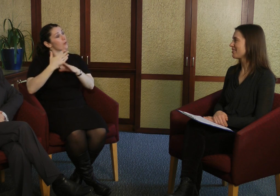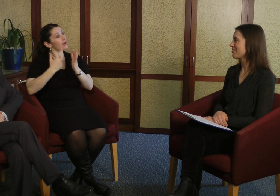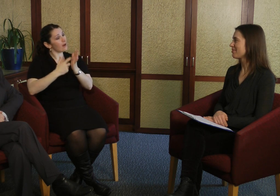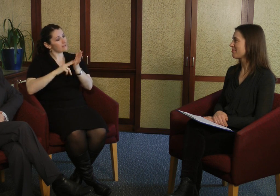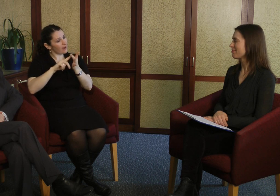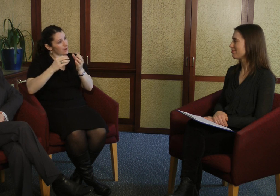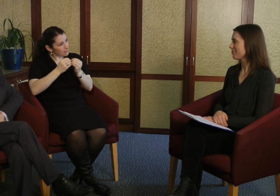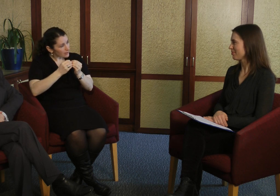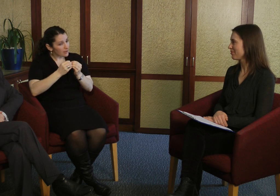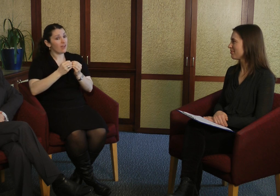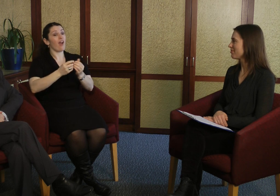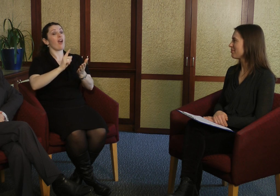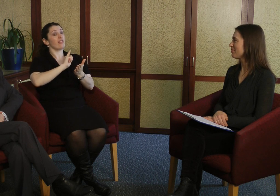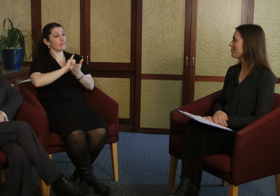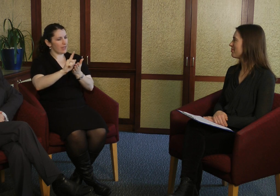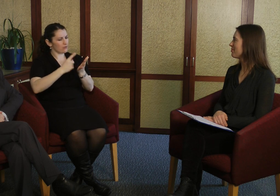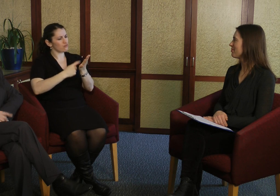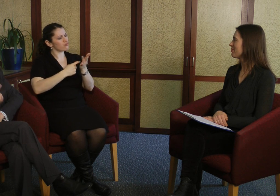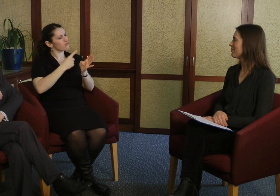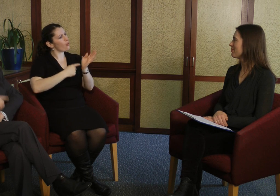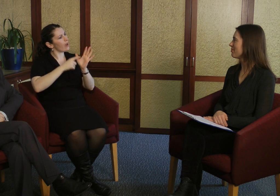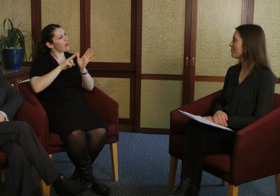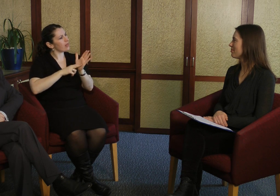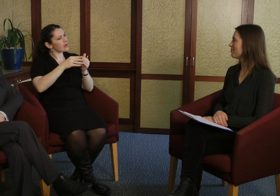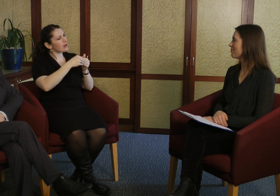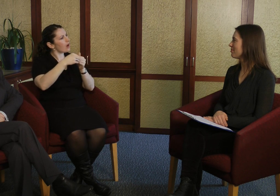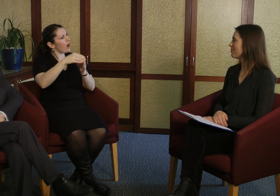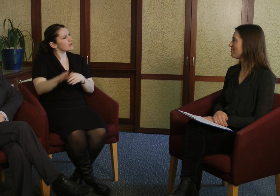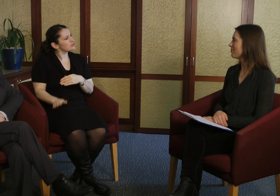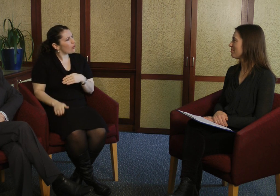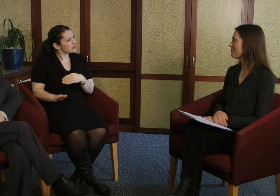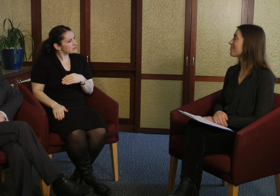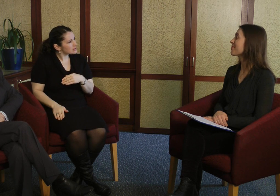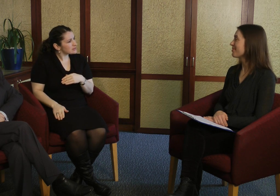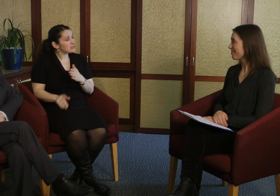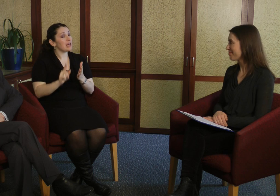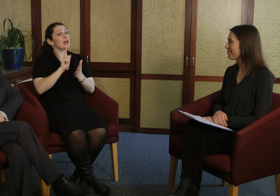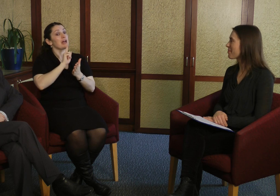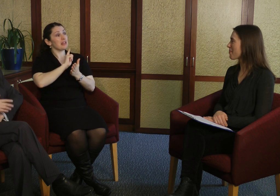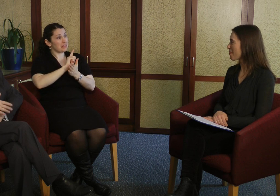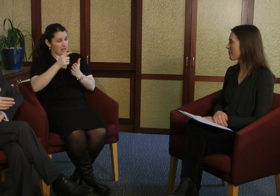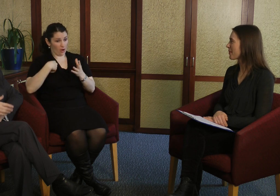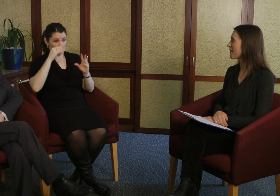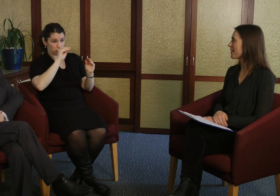Guide Dogs and I taught through La Trobe University people who where training to be orientation